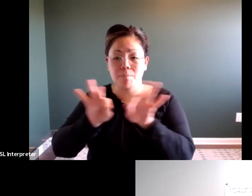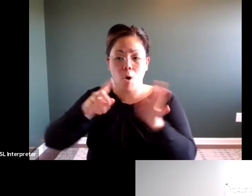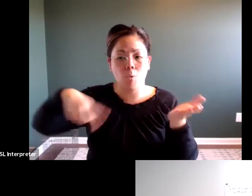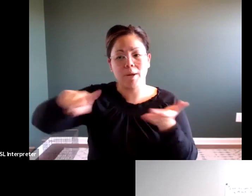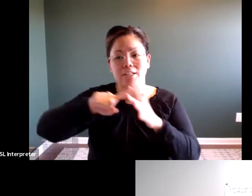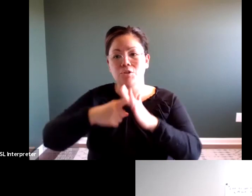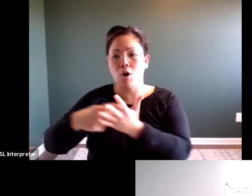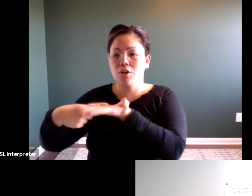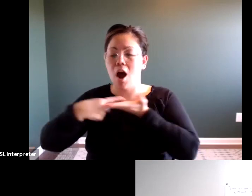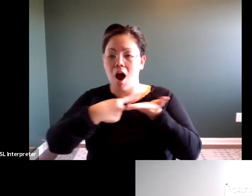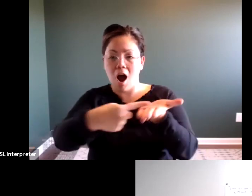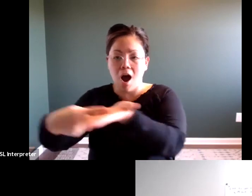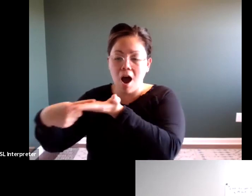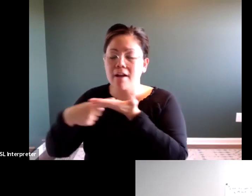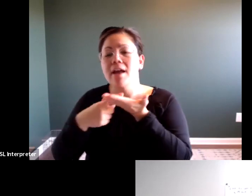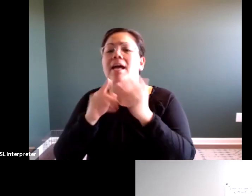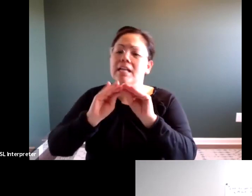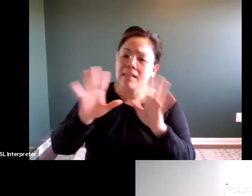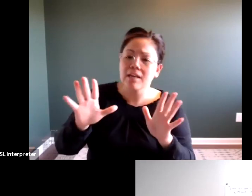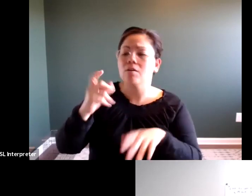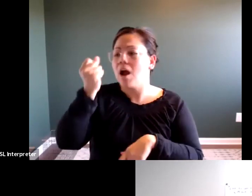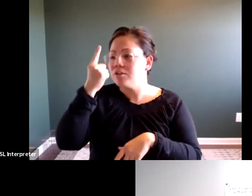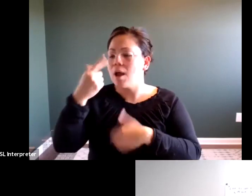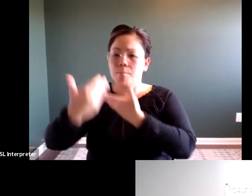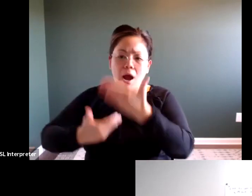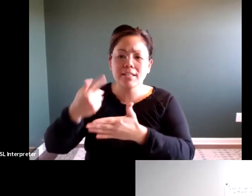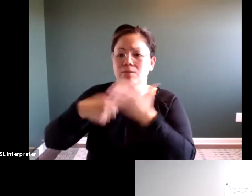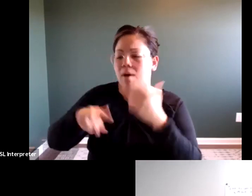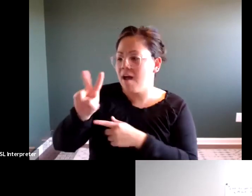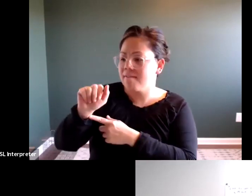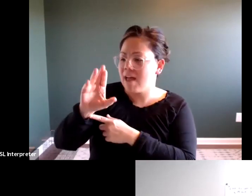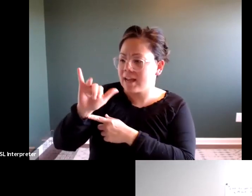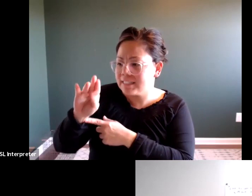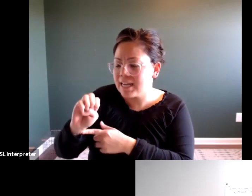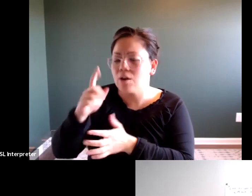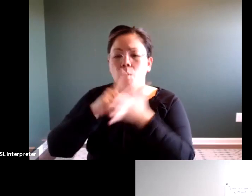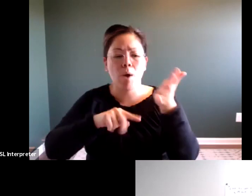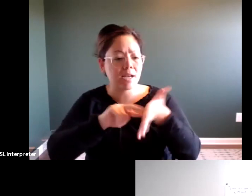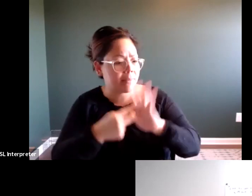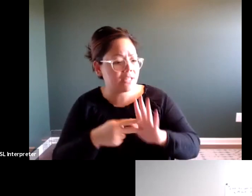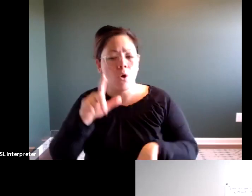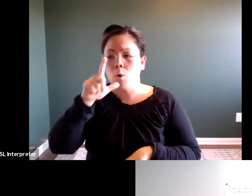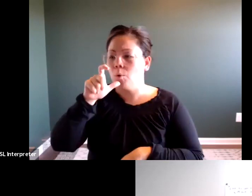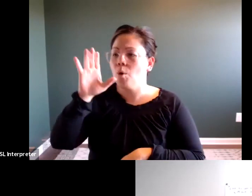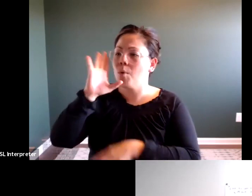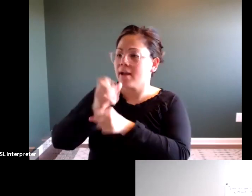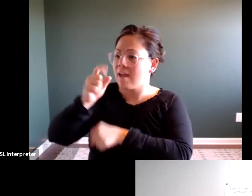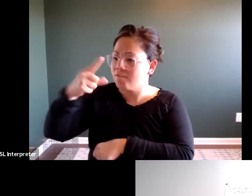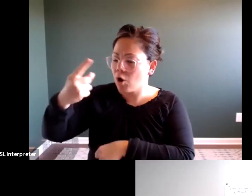so people have understand the process of vaccines and what it means so that they're more likely to get it if it works for them.